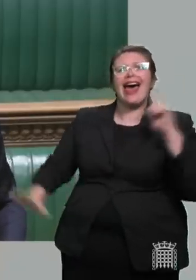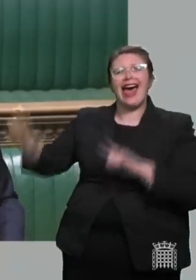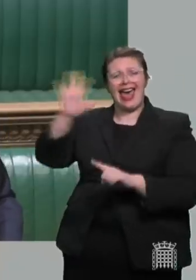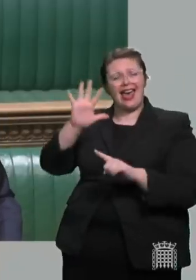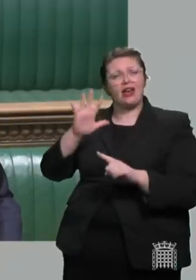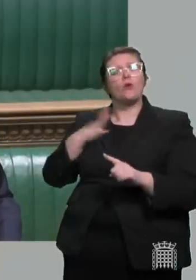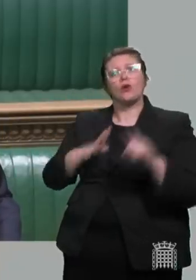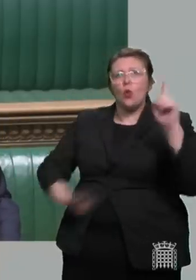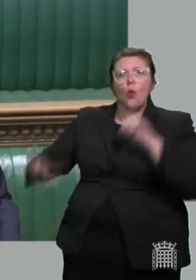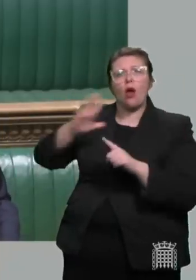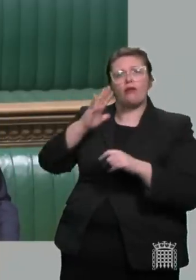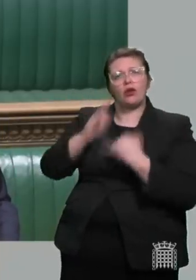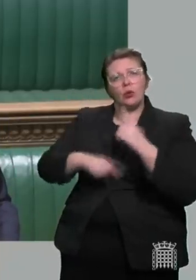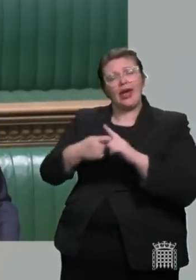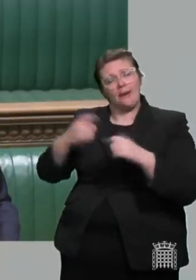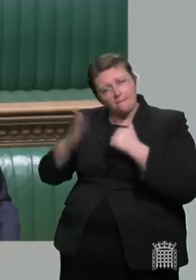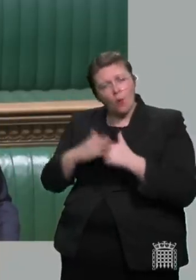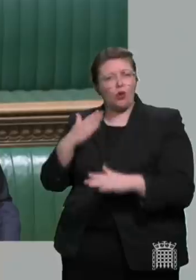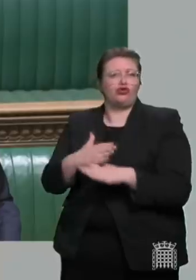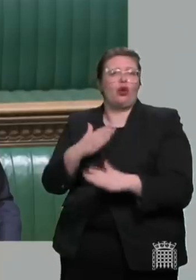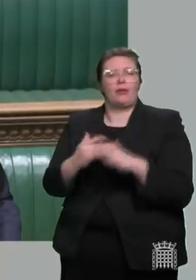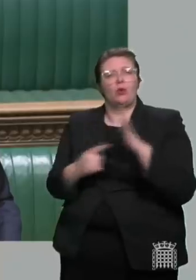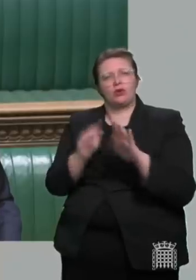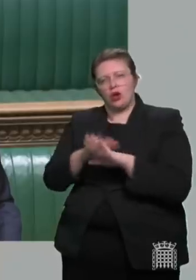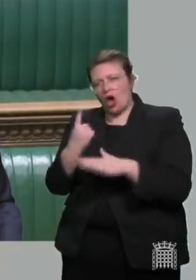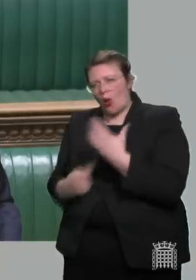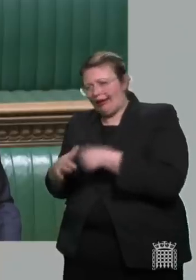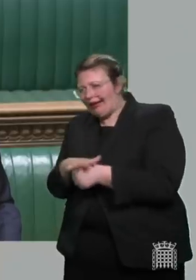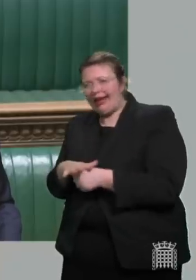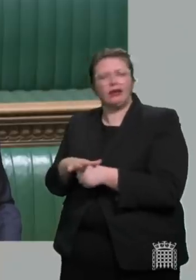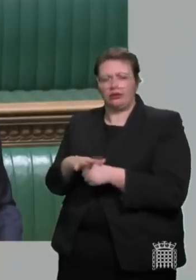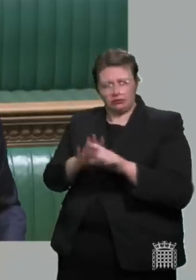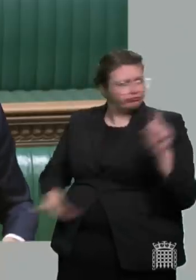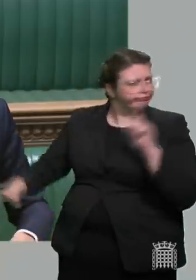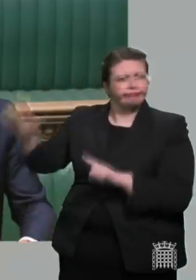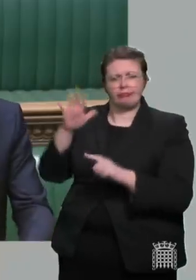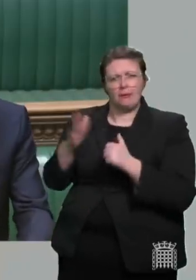cannot strengthen our domestic economy without remaining a global, outward-looking nation.